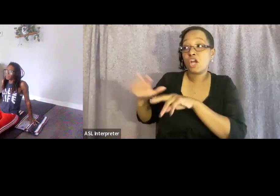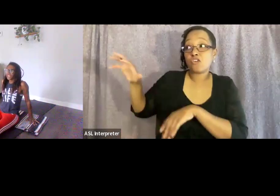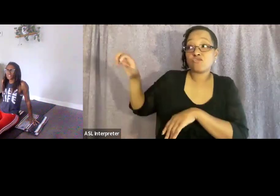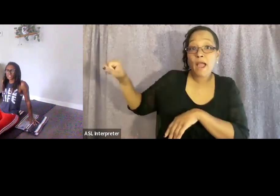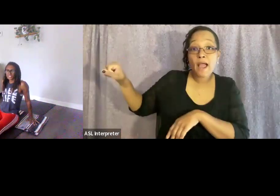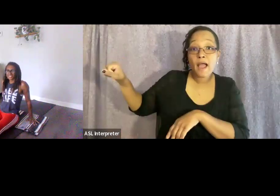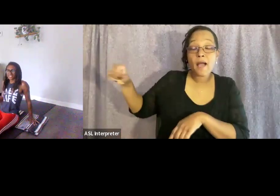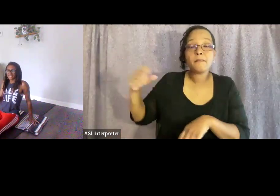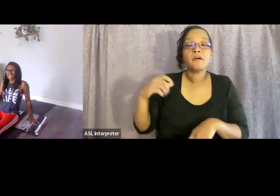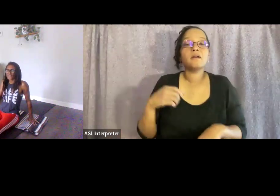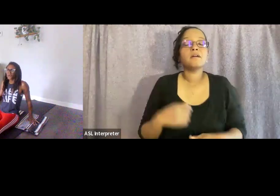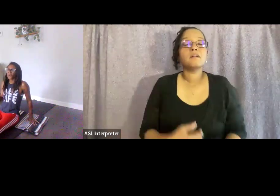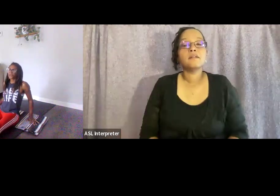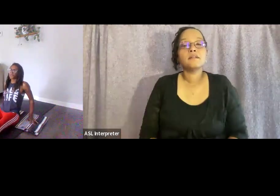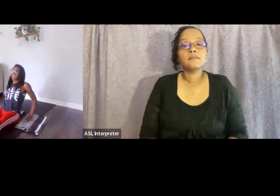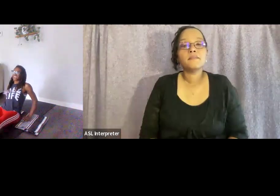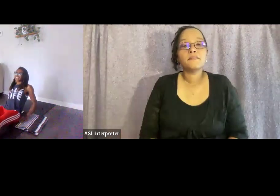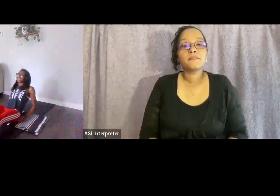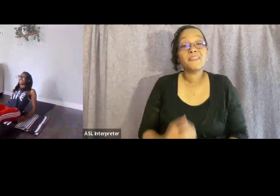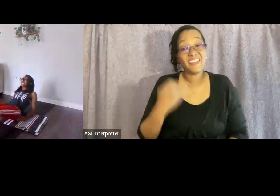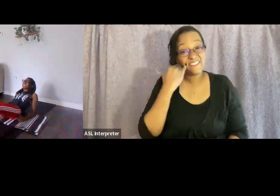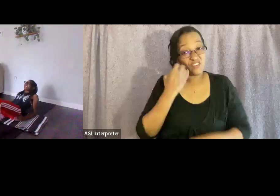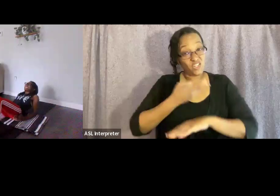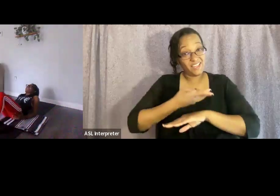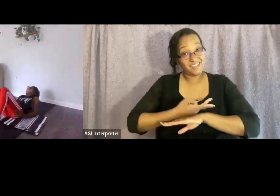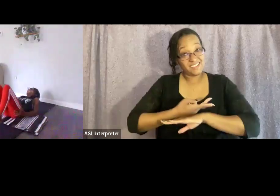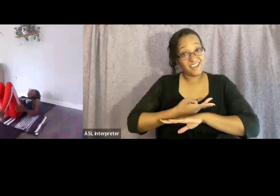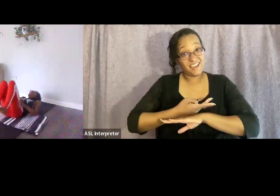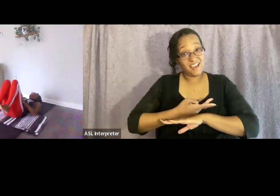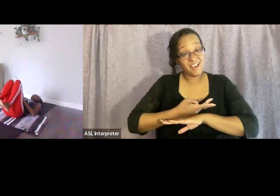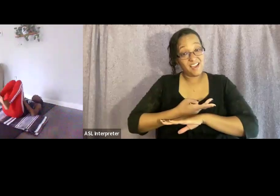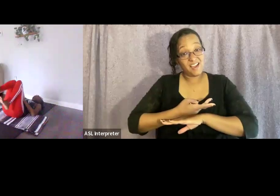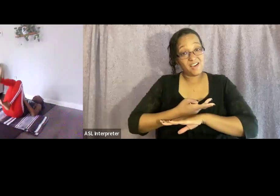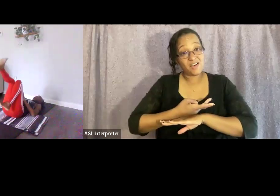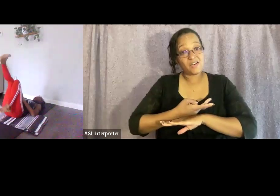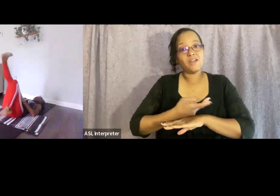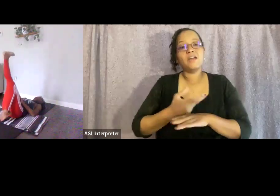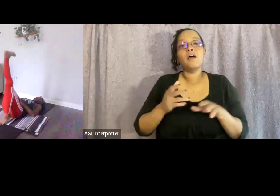Actually, if you're on your back, I'll invite you to take your legs up into the air,